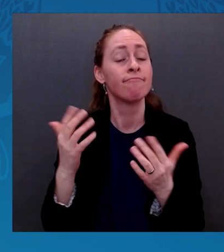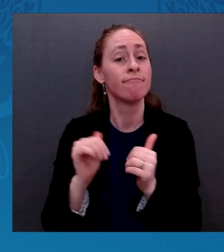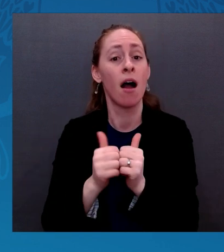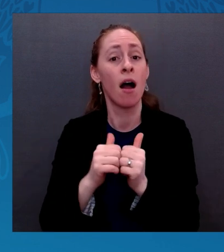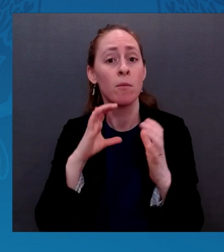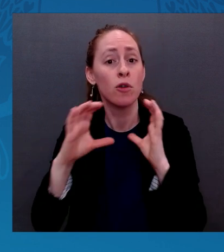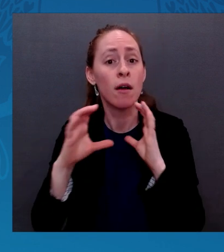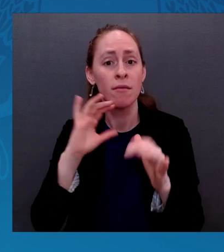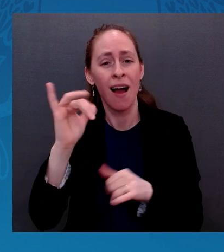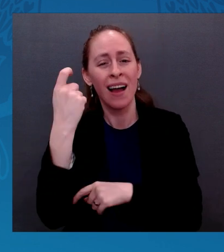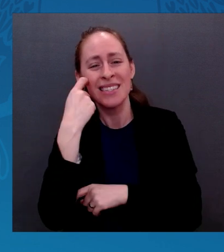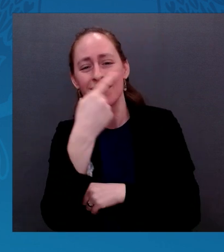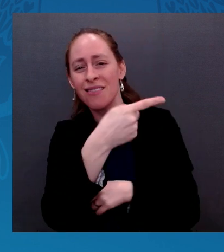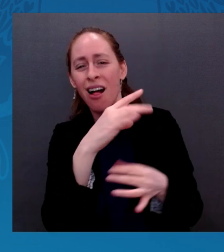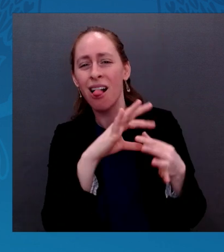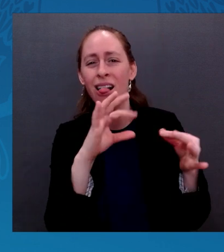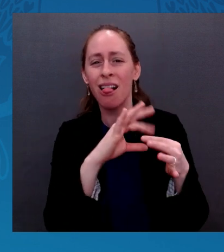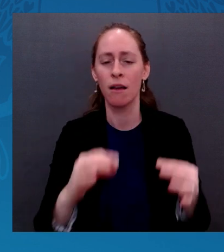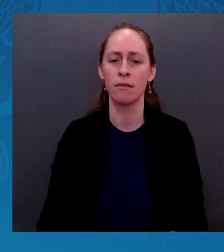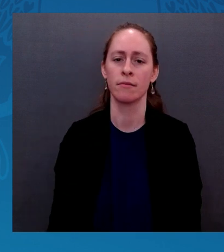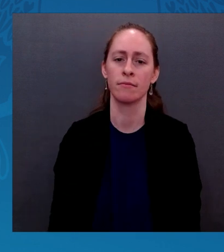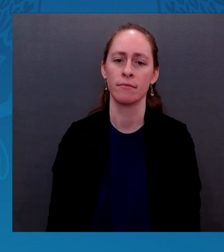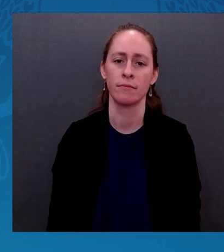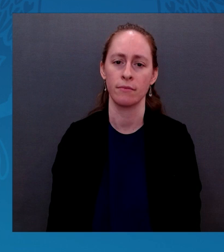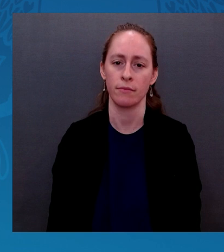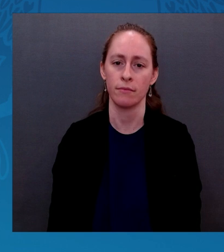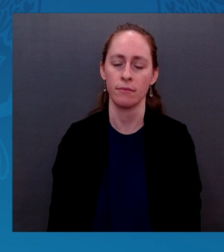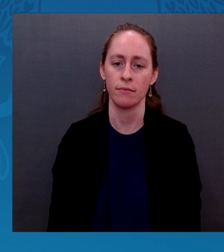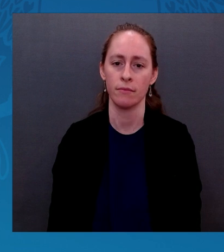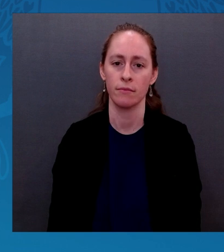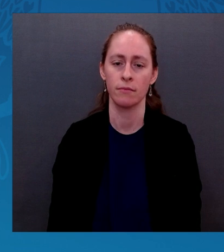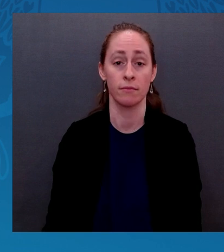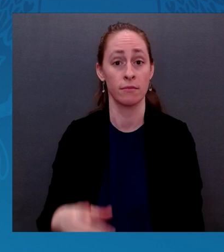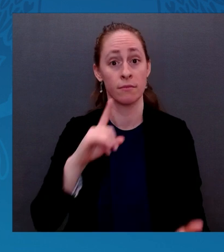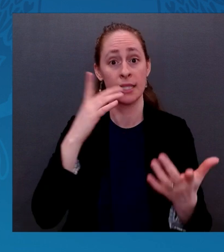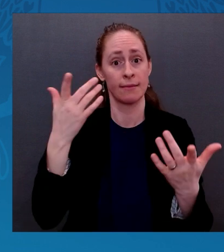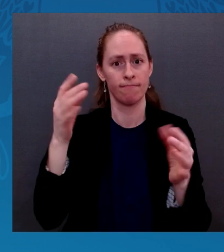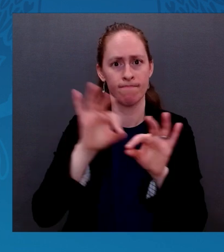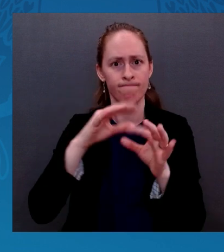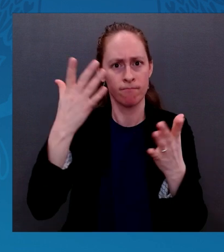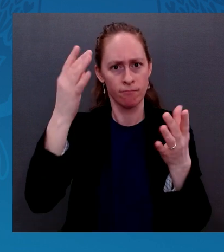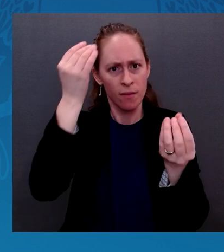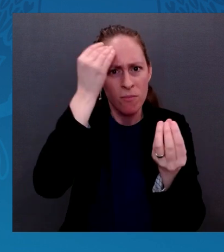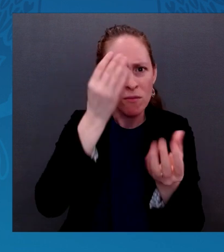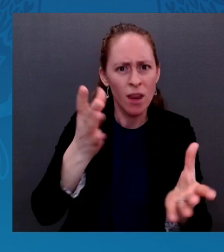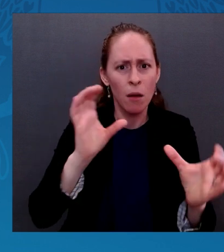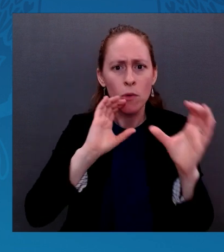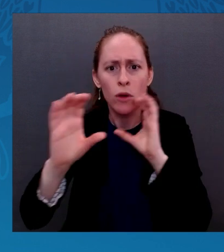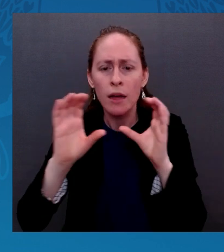having after hours meetings at local community venues where people can go and ask questions,